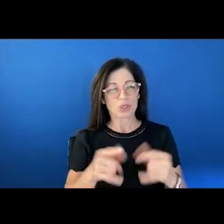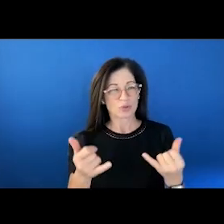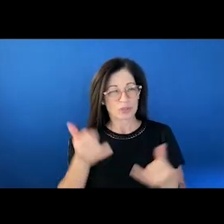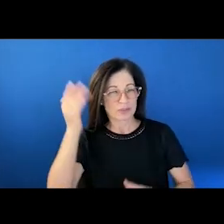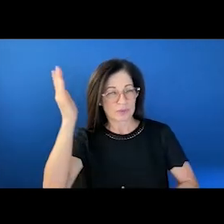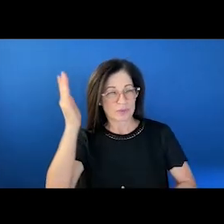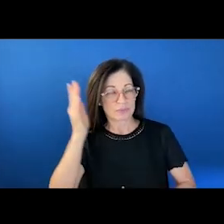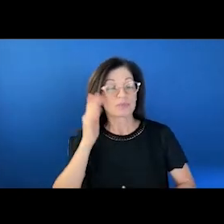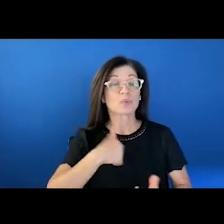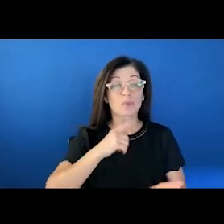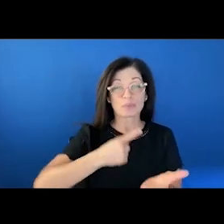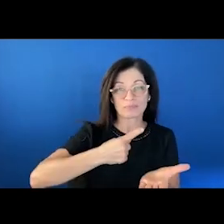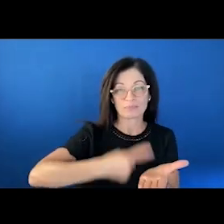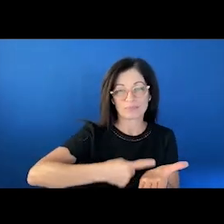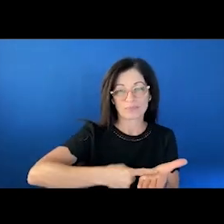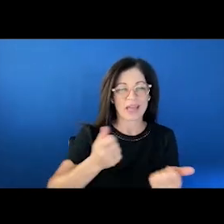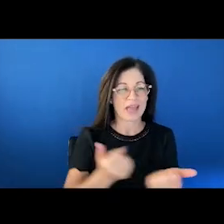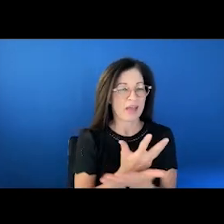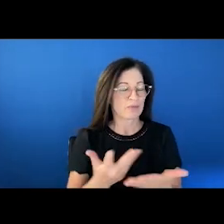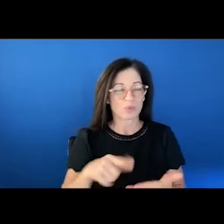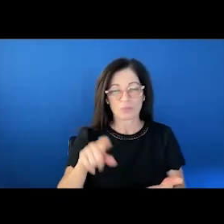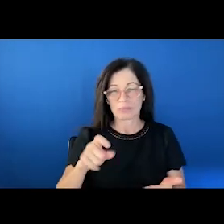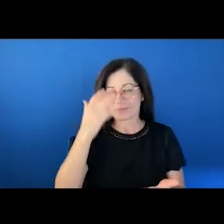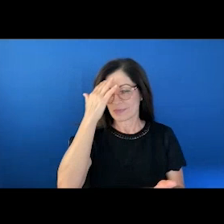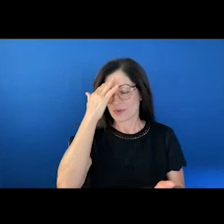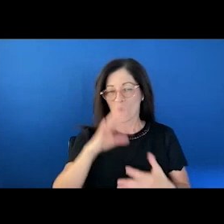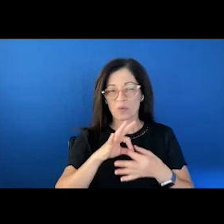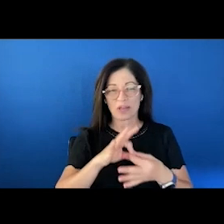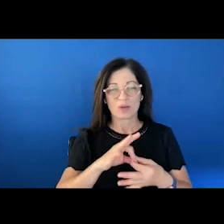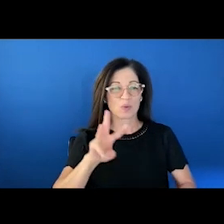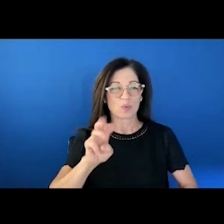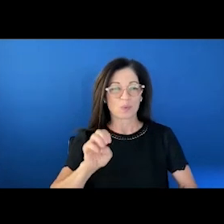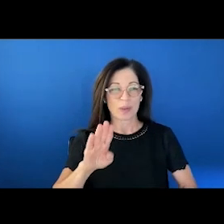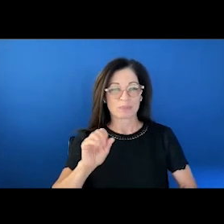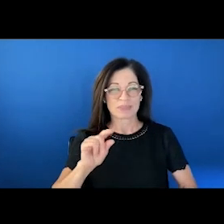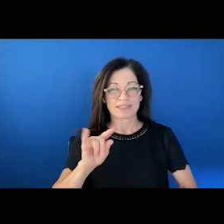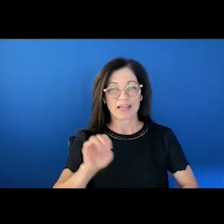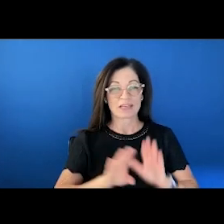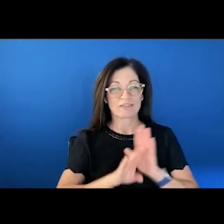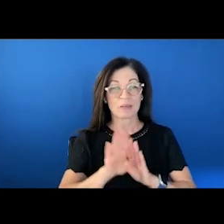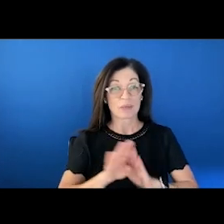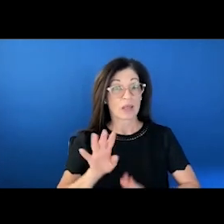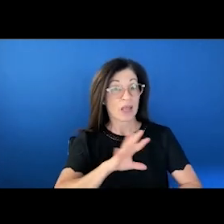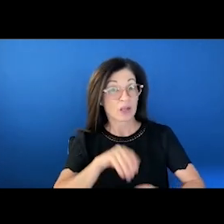we’re going to discuss all things you need to know about website development—including designing with